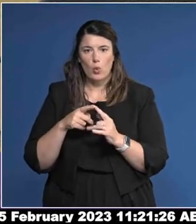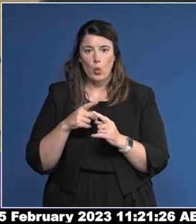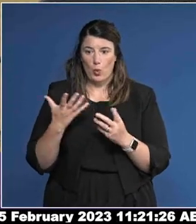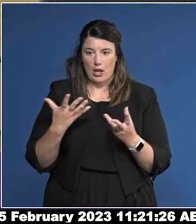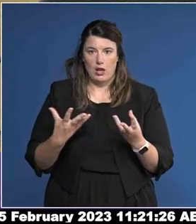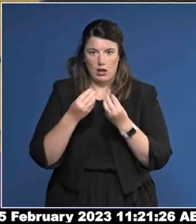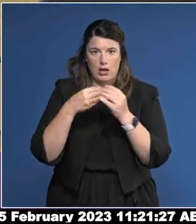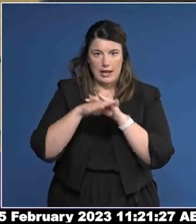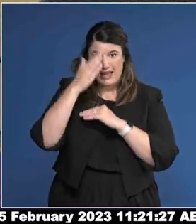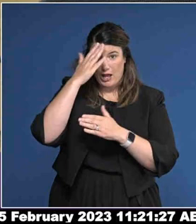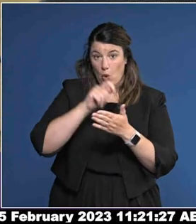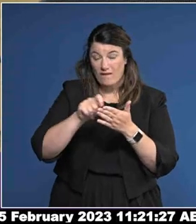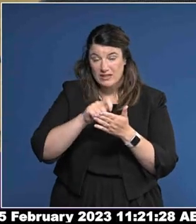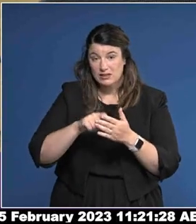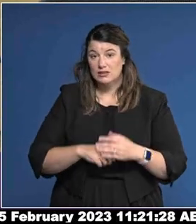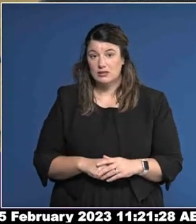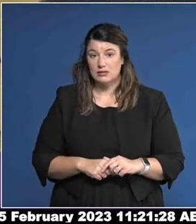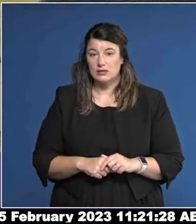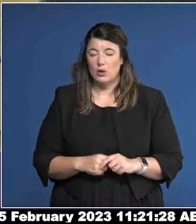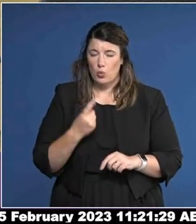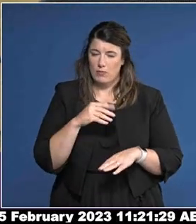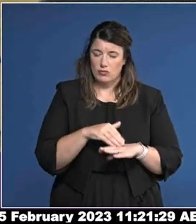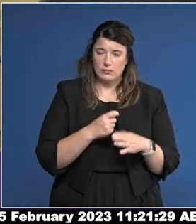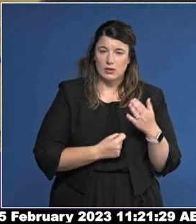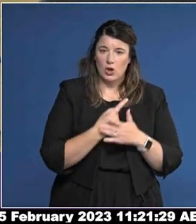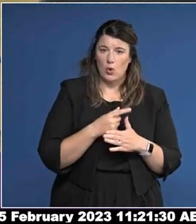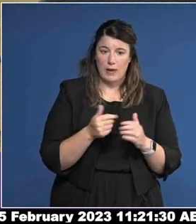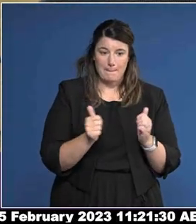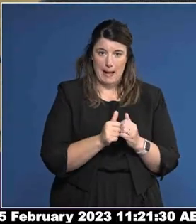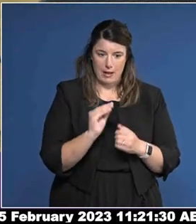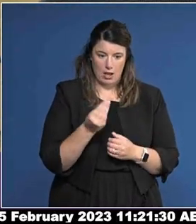Some of the problems she identified was the use of paper-based records and forms;